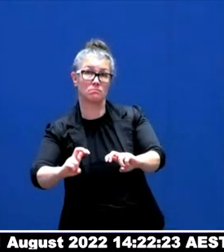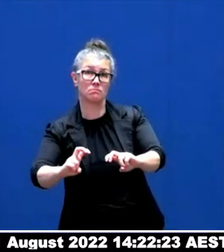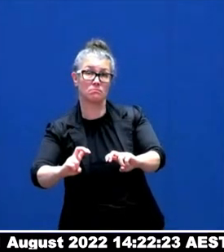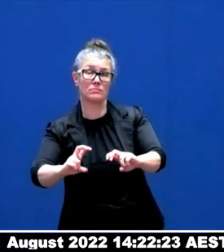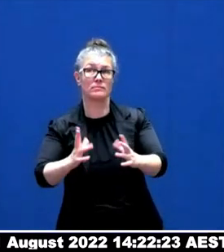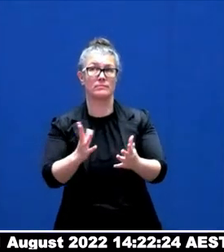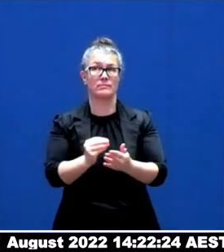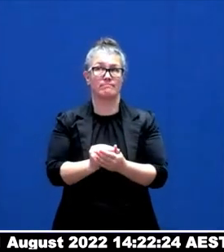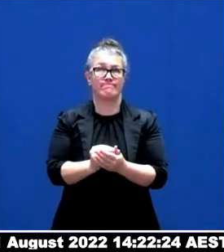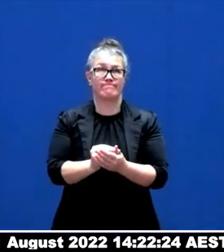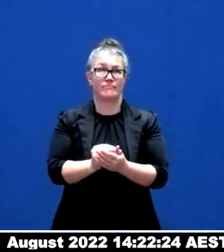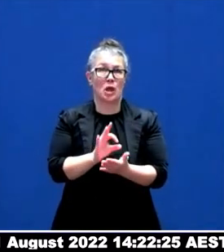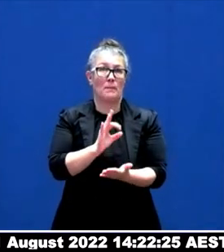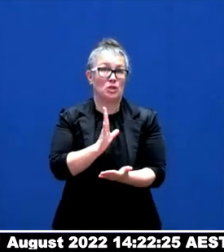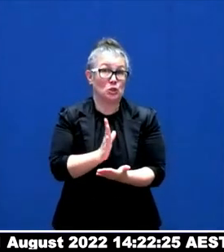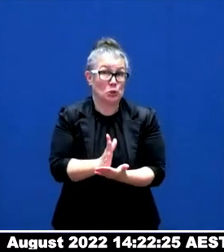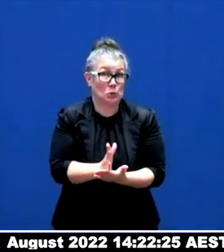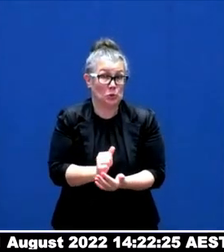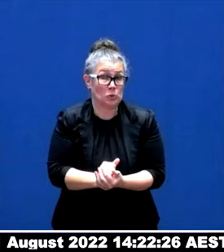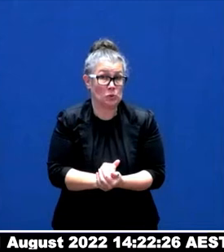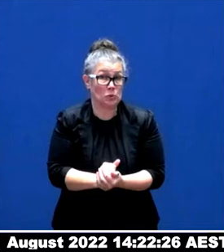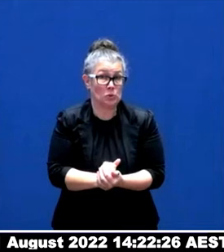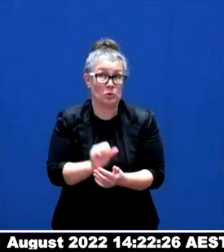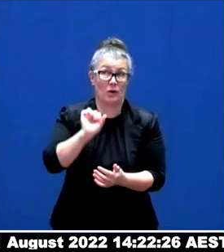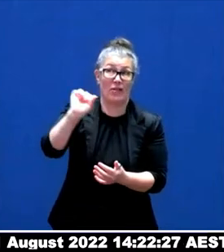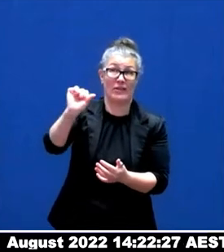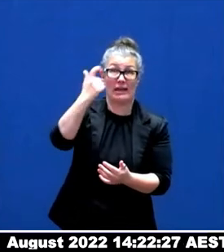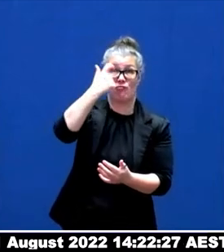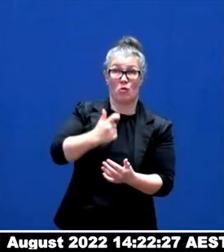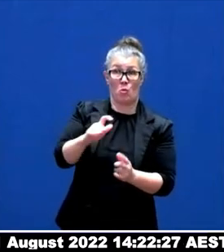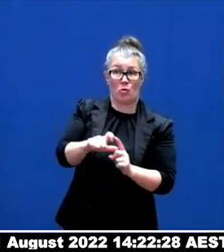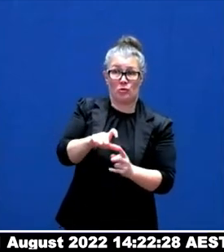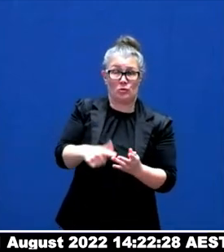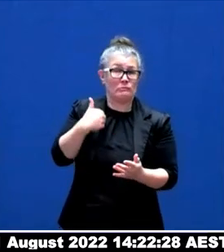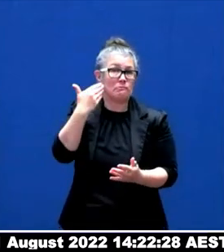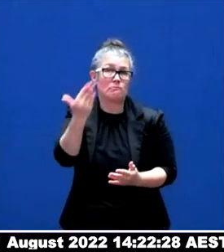sure, Chair, what their - their role would be after the investigation.